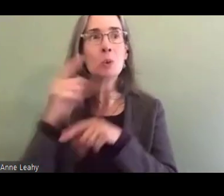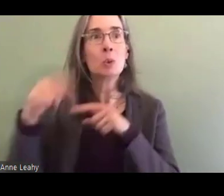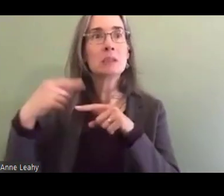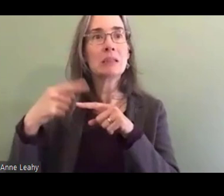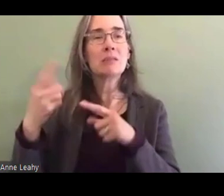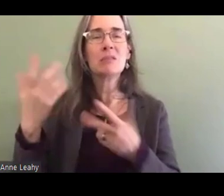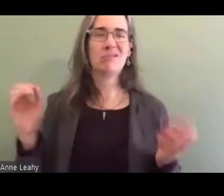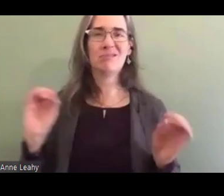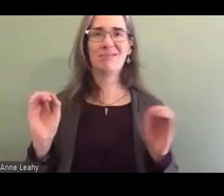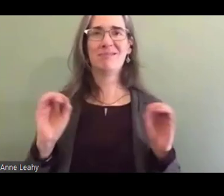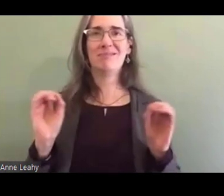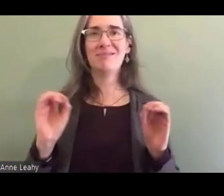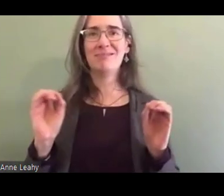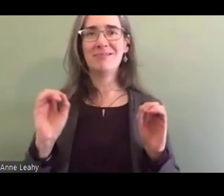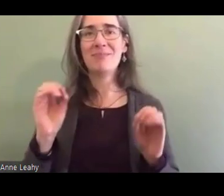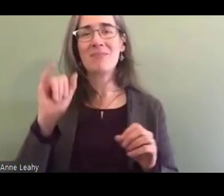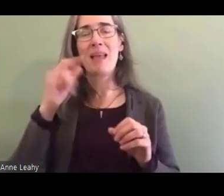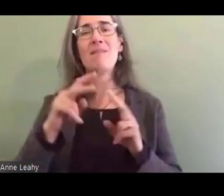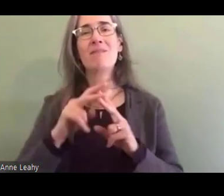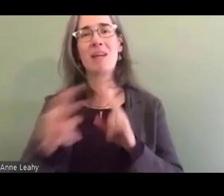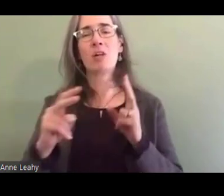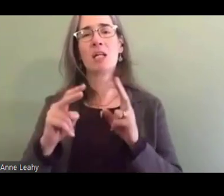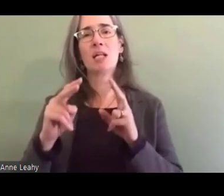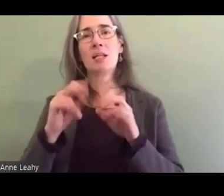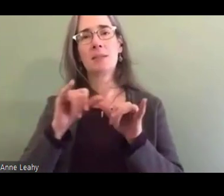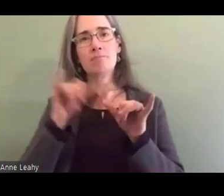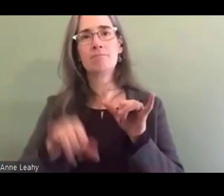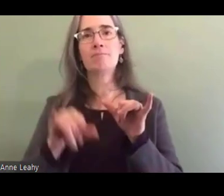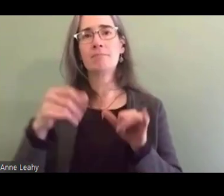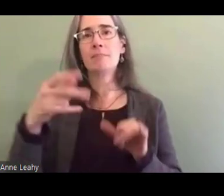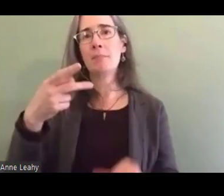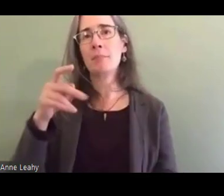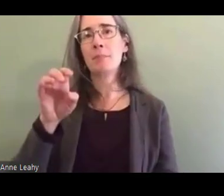so it is a very current thing.